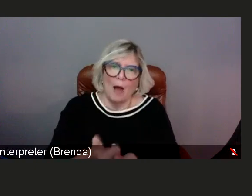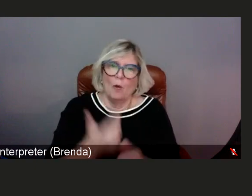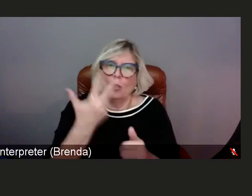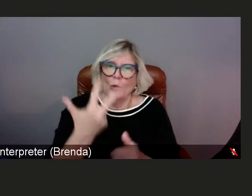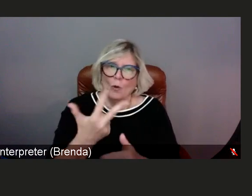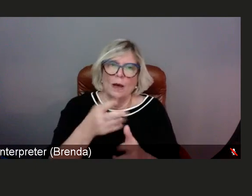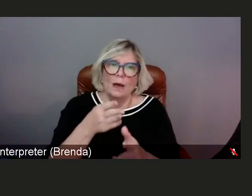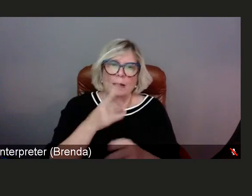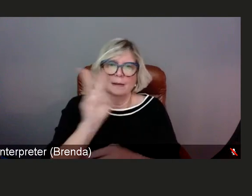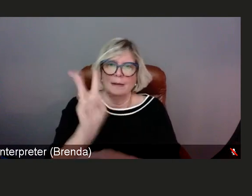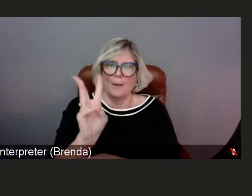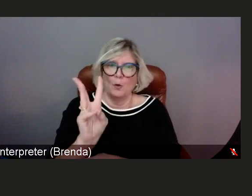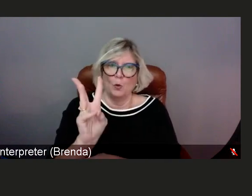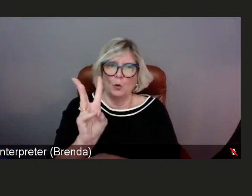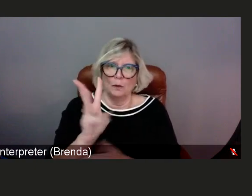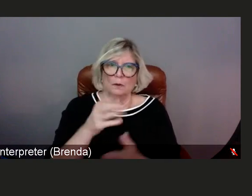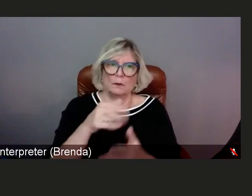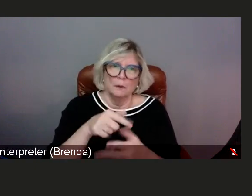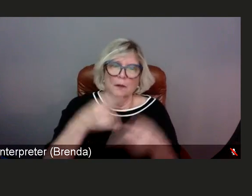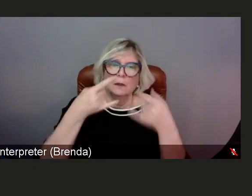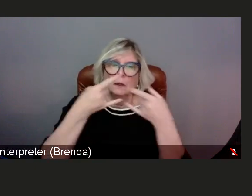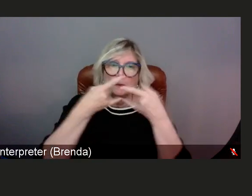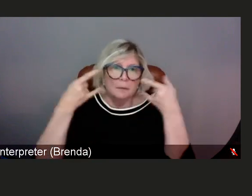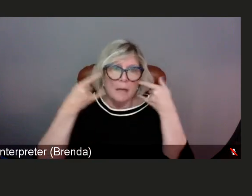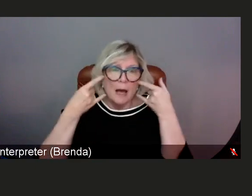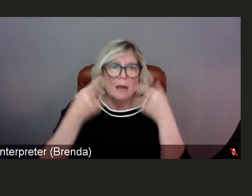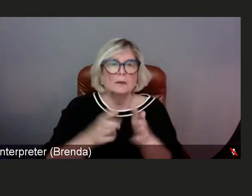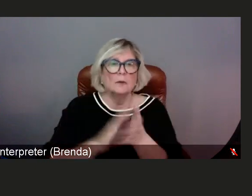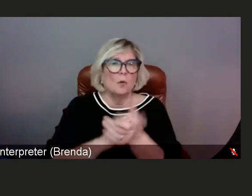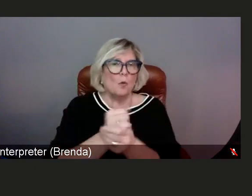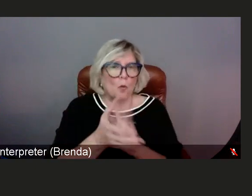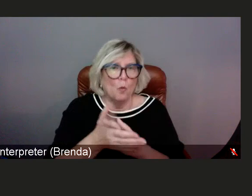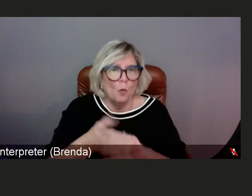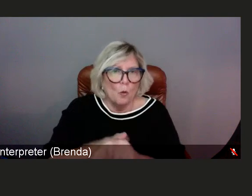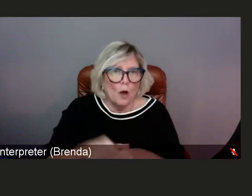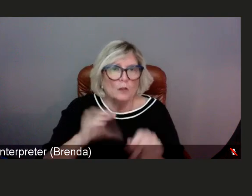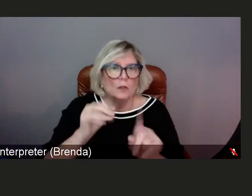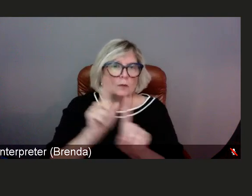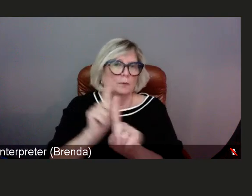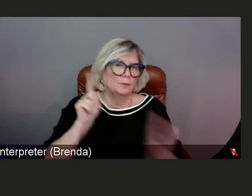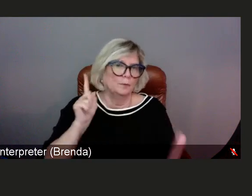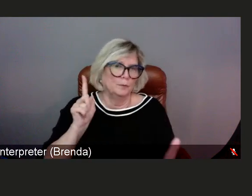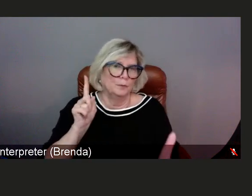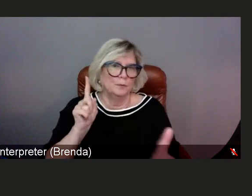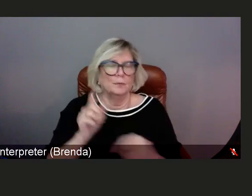now that these strains have been identified. It appears at this moment that the Moderna